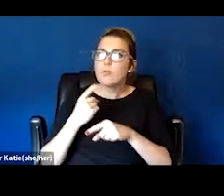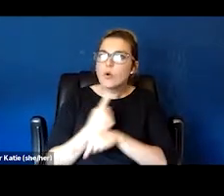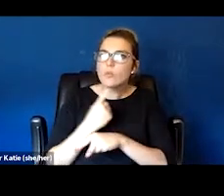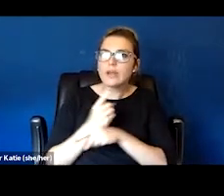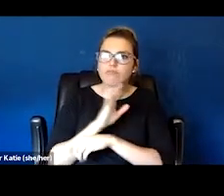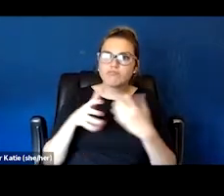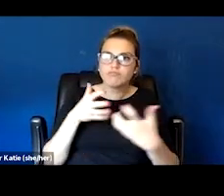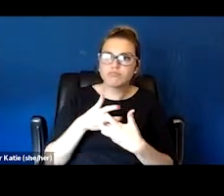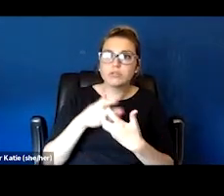and client-driven and led.